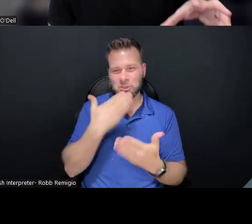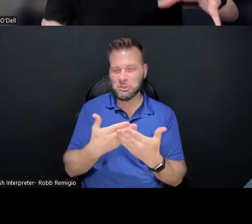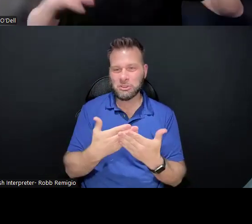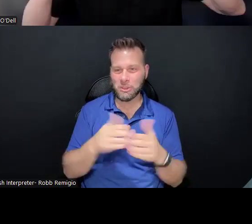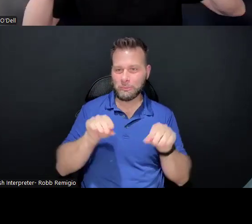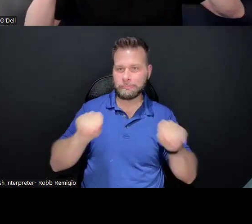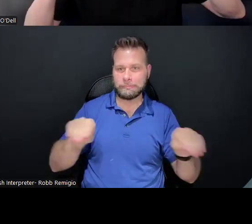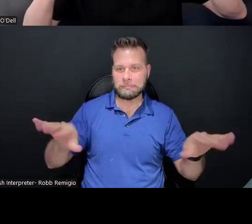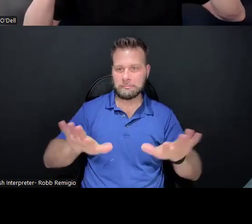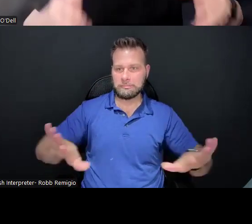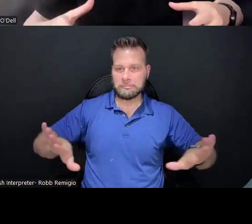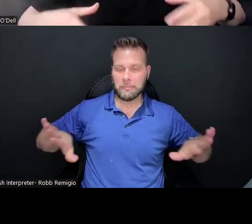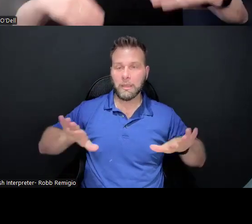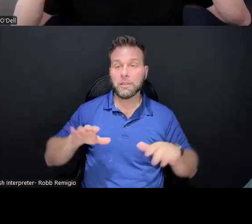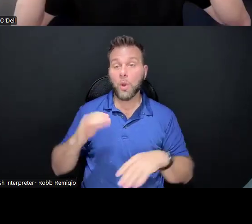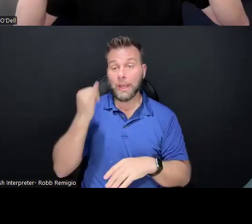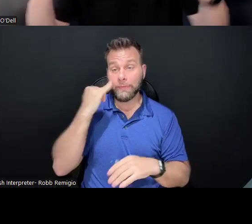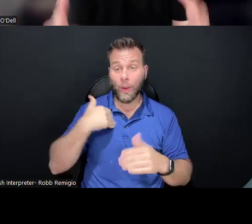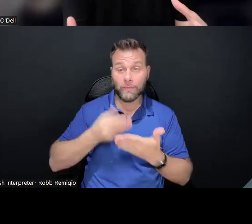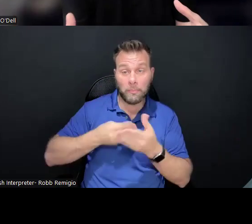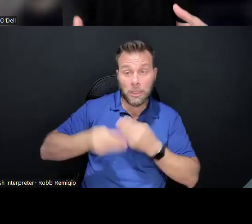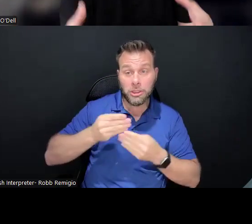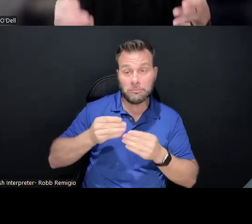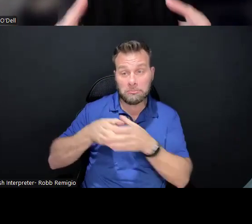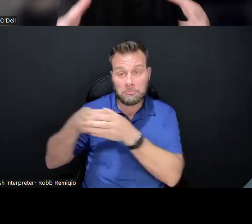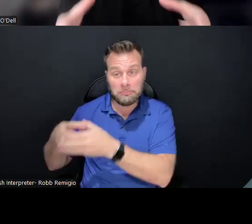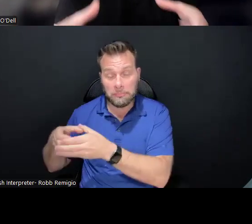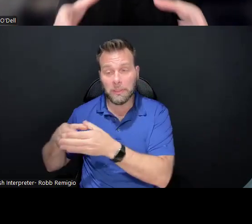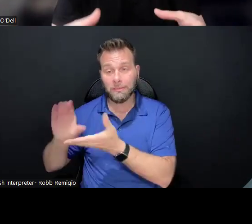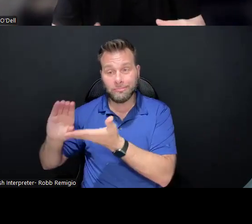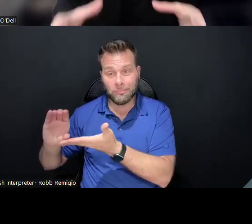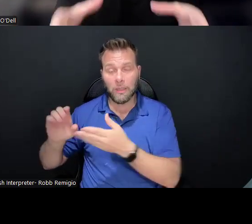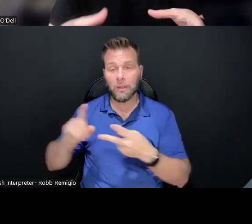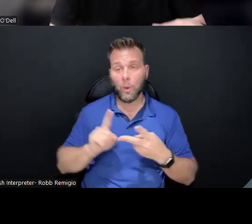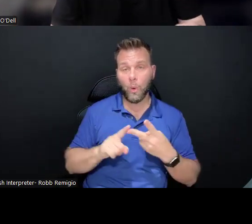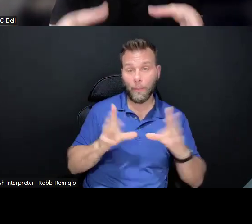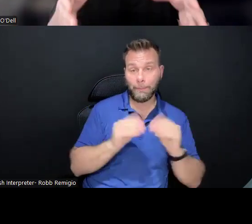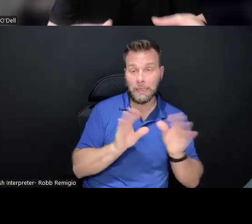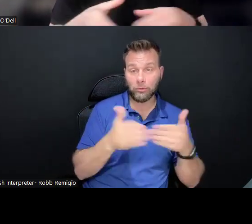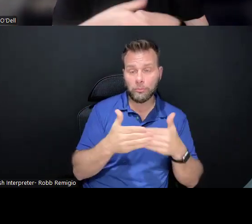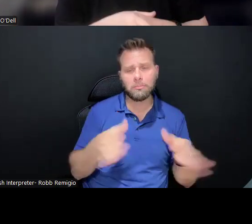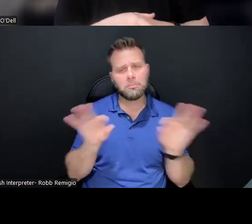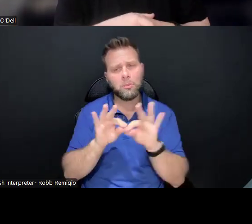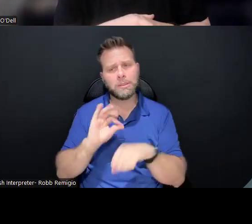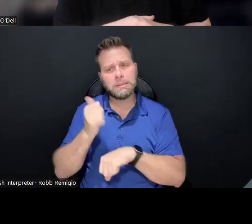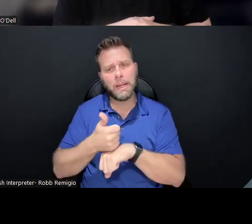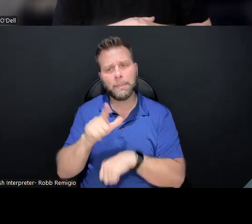It is not elegant and look If you're going to have a budget for a meeting room, then consider putting a loop in to